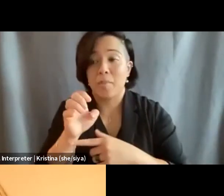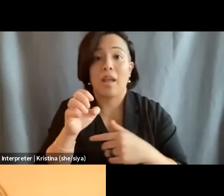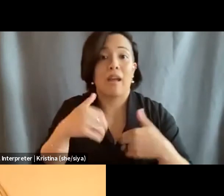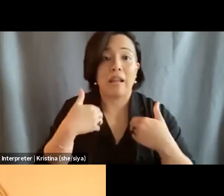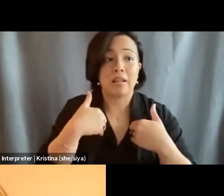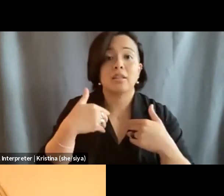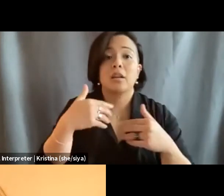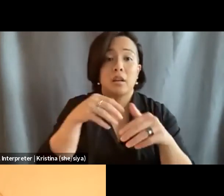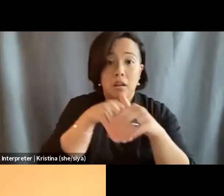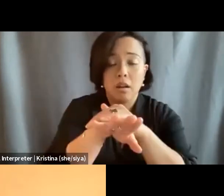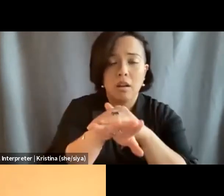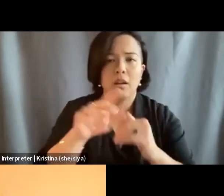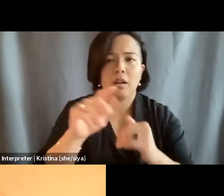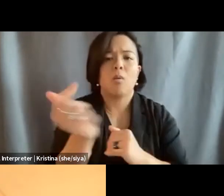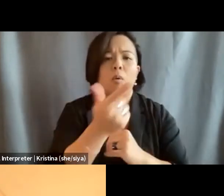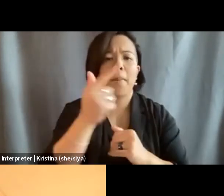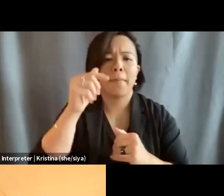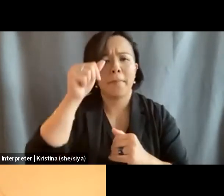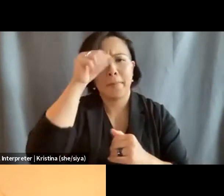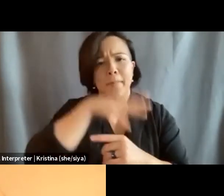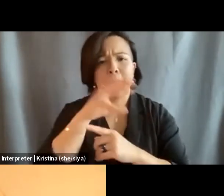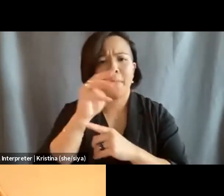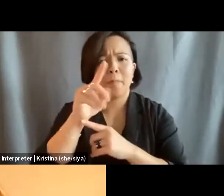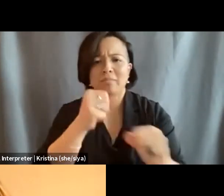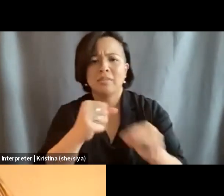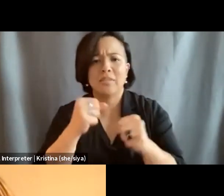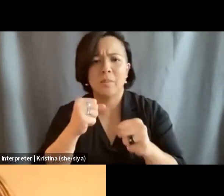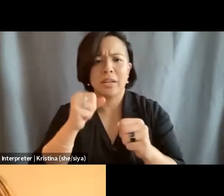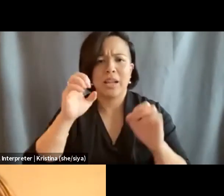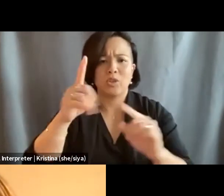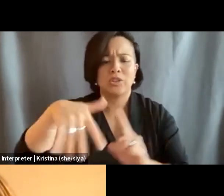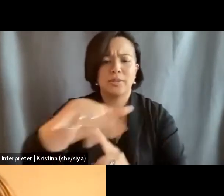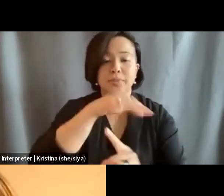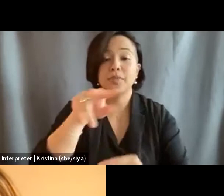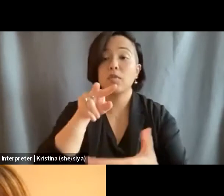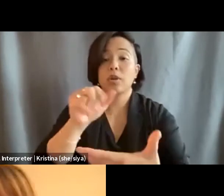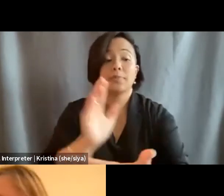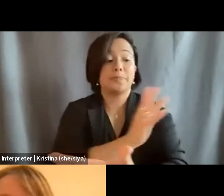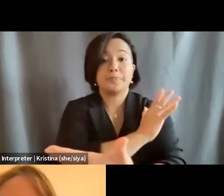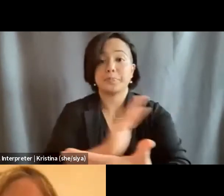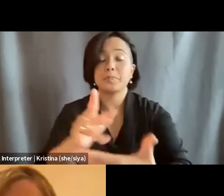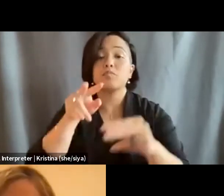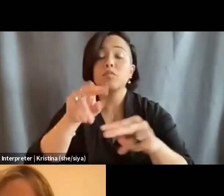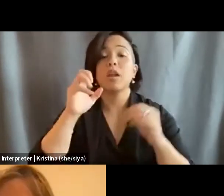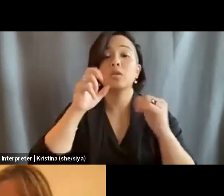Mission systems, you know, when you look across the Spectrum and you look across the education, Workforce women tend to hold the lower paying jobs at the lower levels of the system.